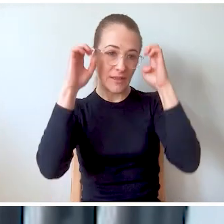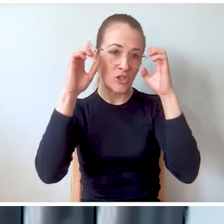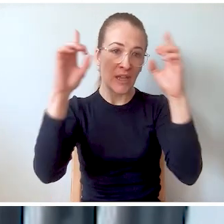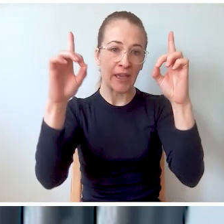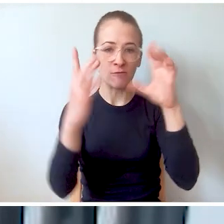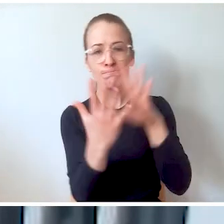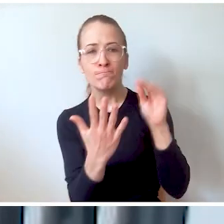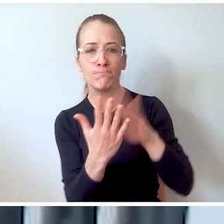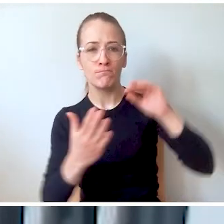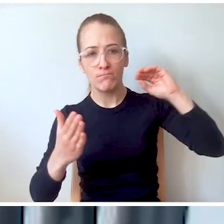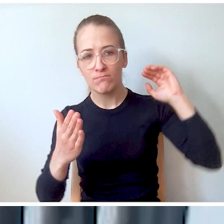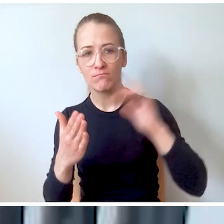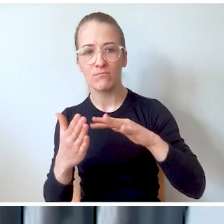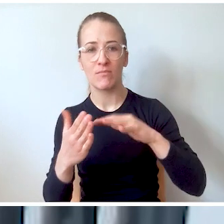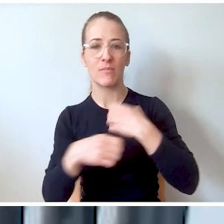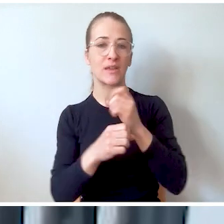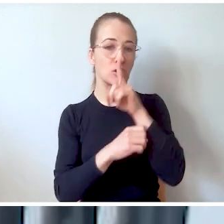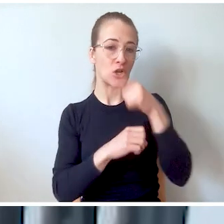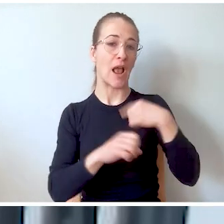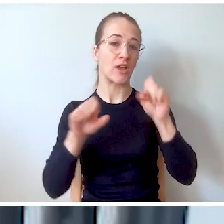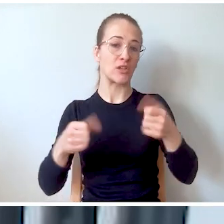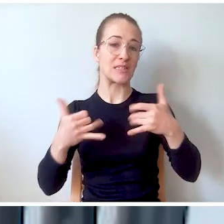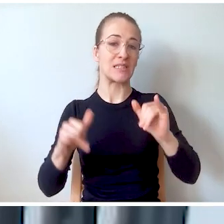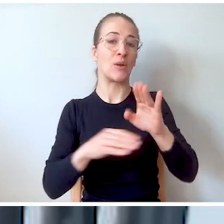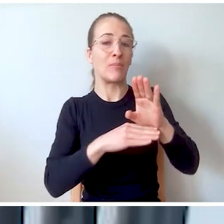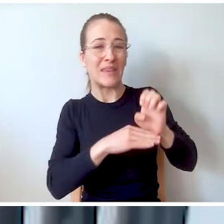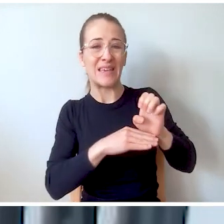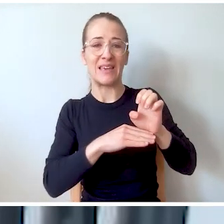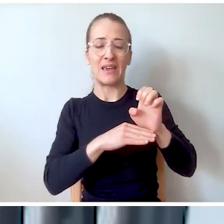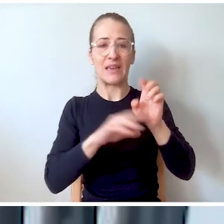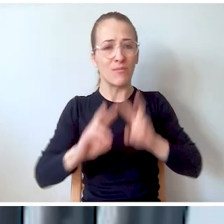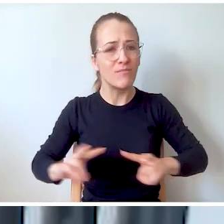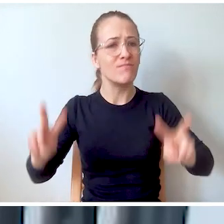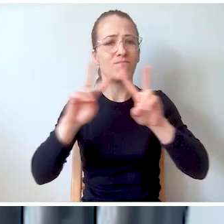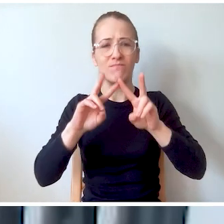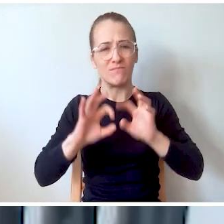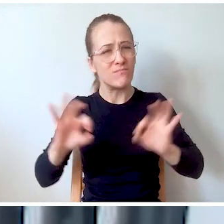to make sure that I could remain a vital and active part of society.